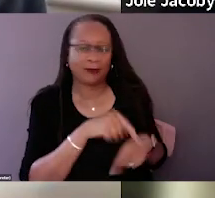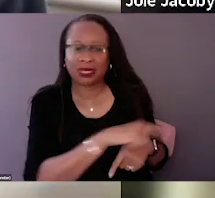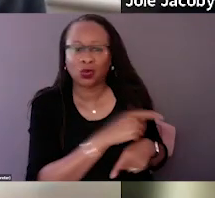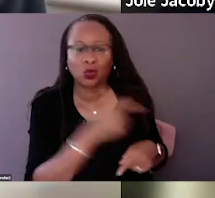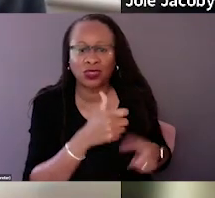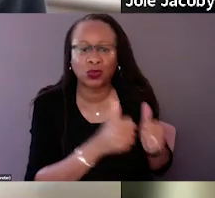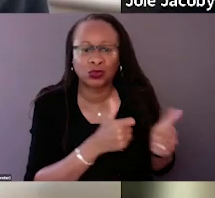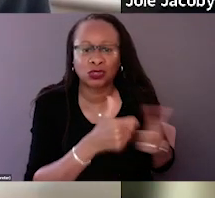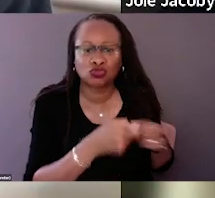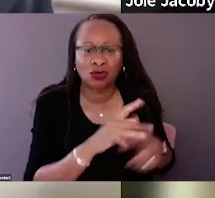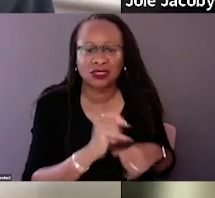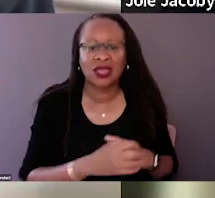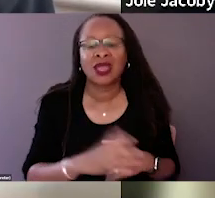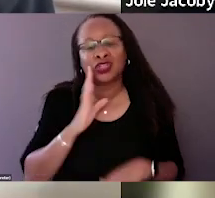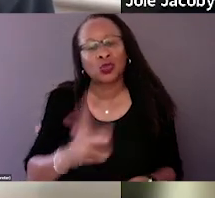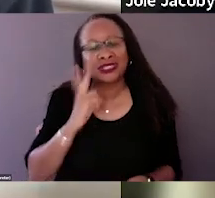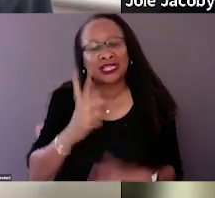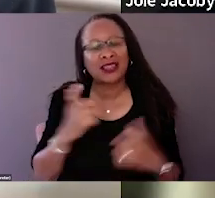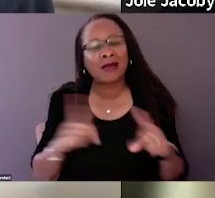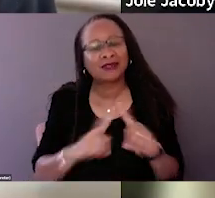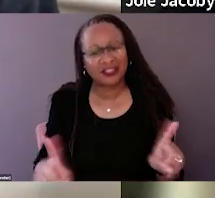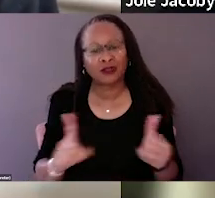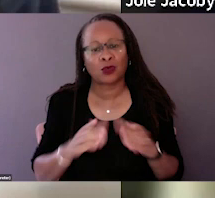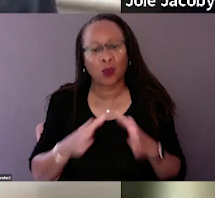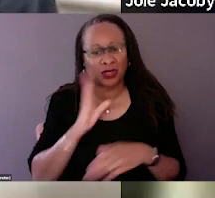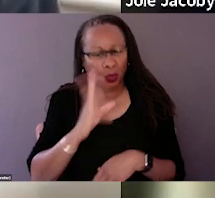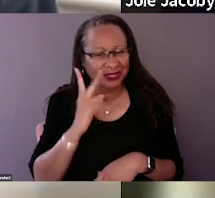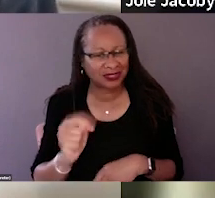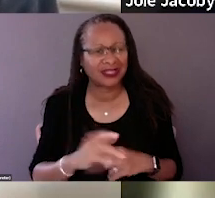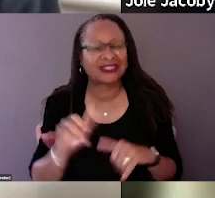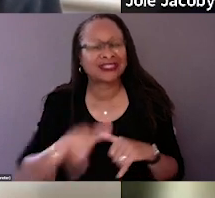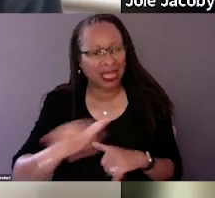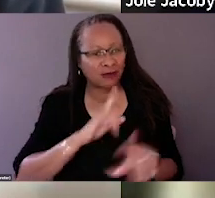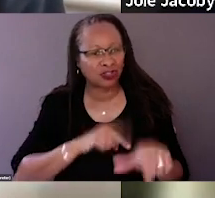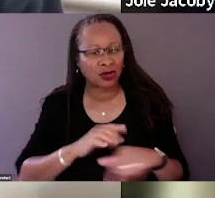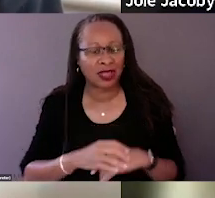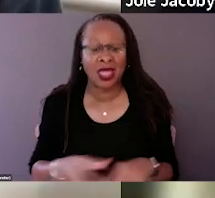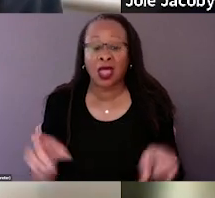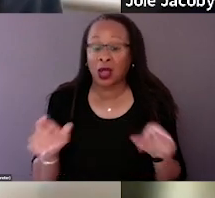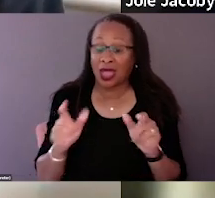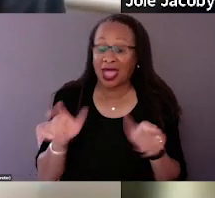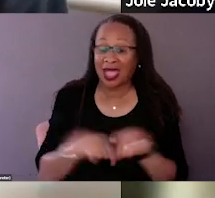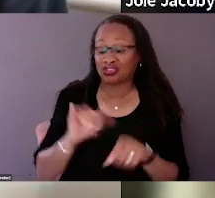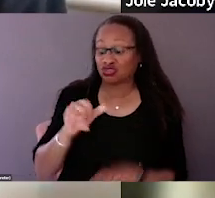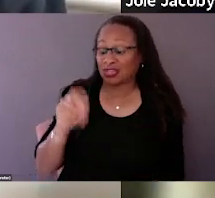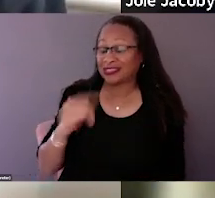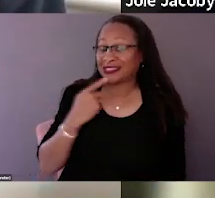in a much different way. But I do think, as Jason was saying about nostalgia, what's interesting is having this come out